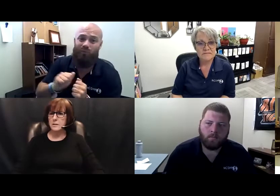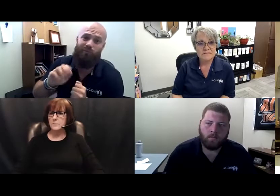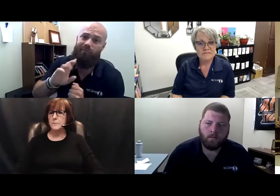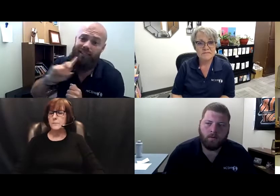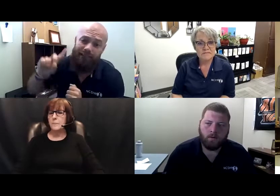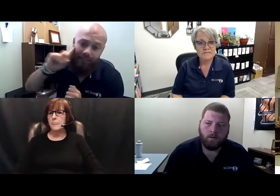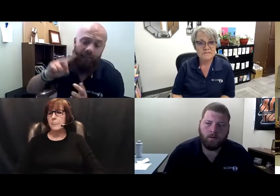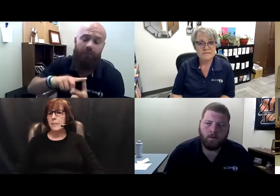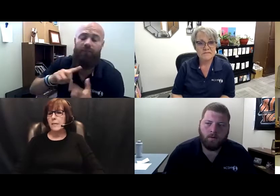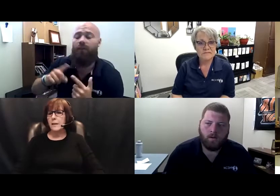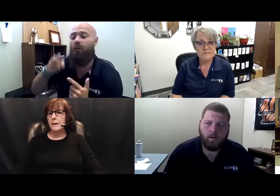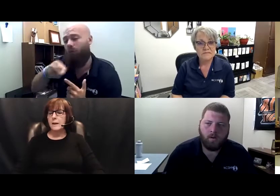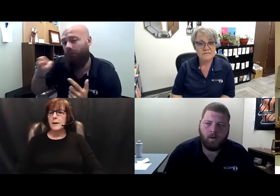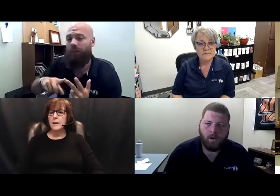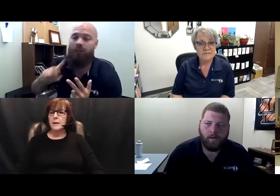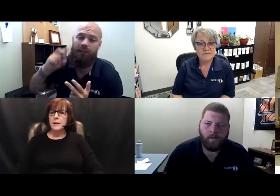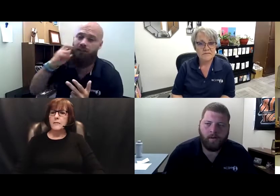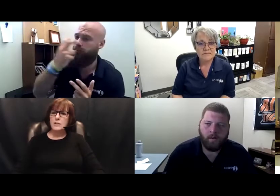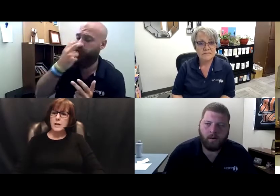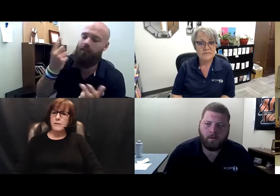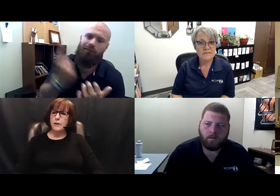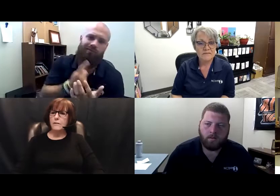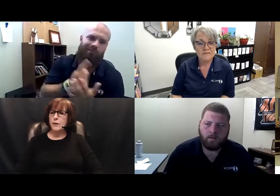facility. If you're deaf, hard of hearing or